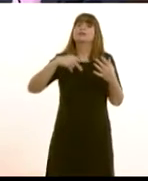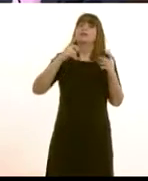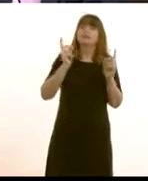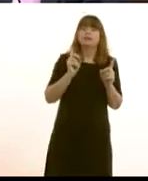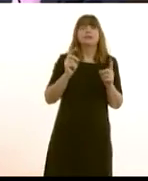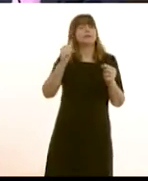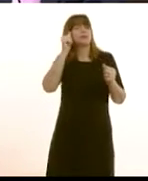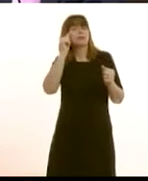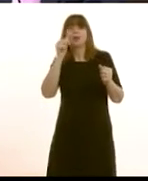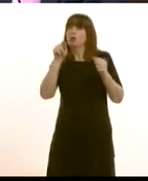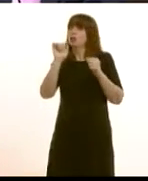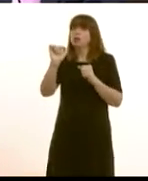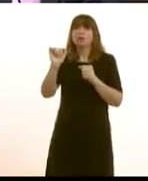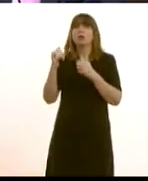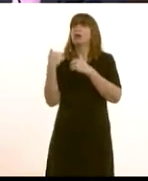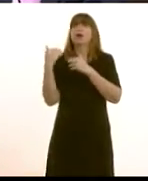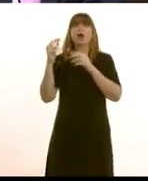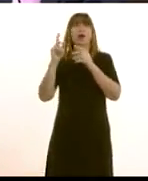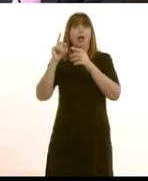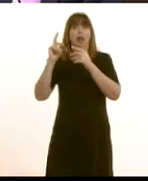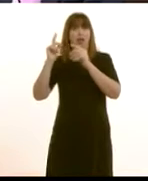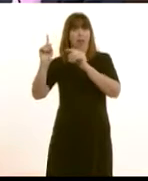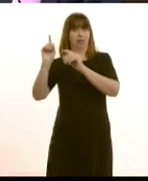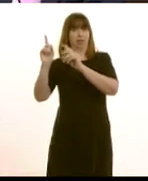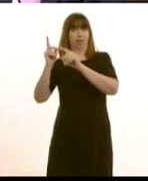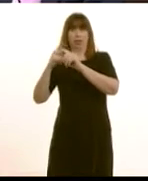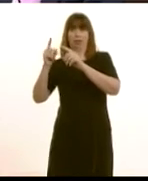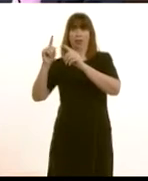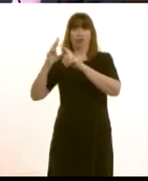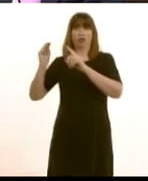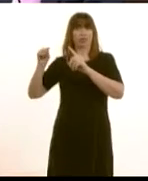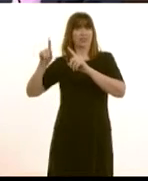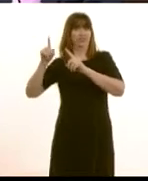where nobody seems to be accountable for school progress. We in Wales are seeing progress